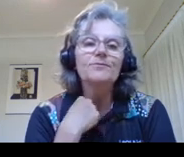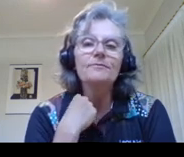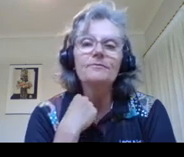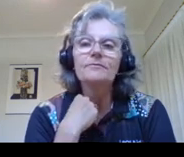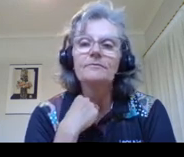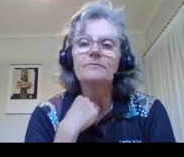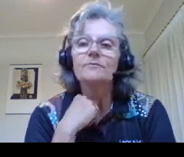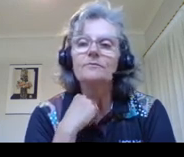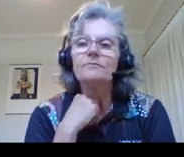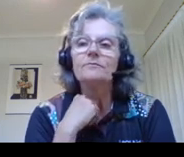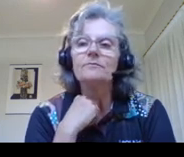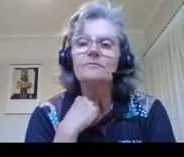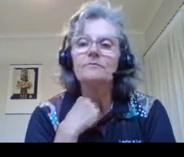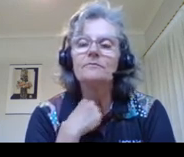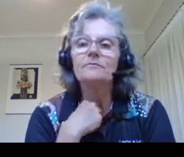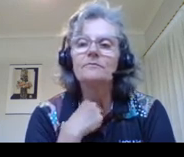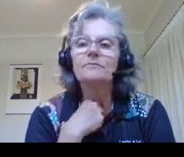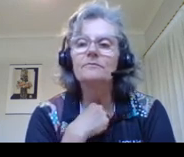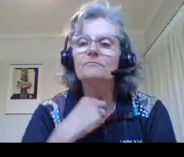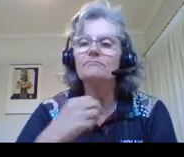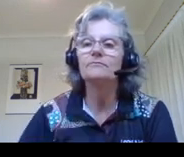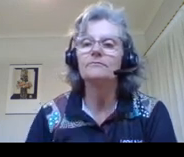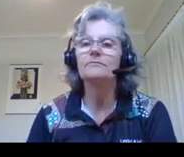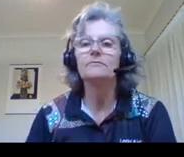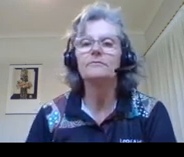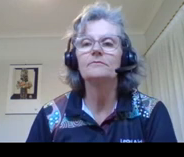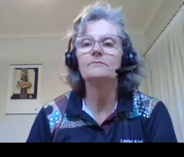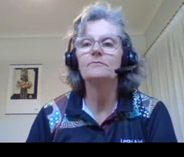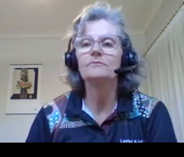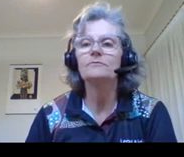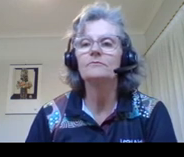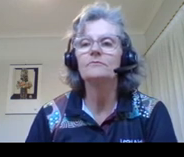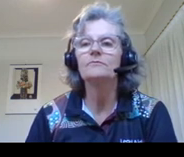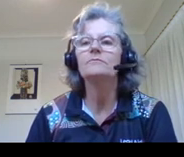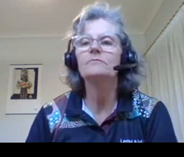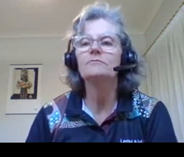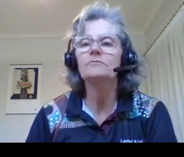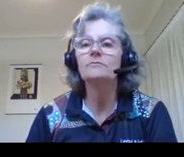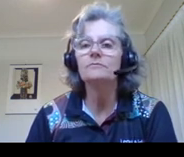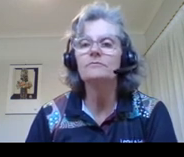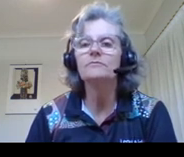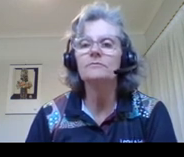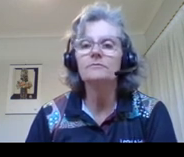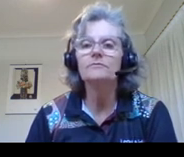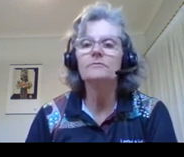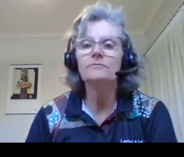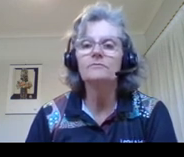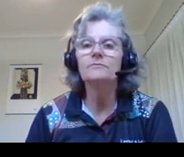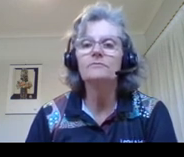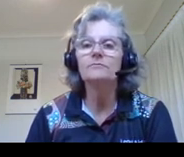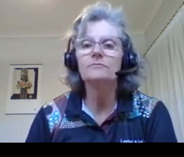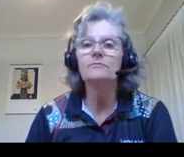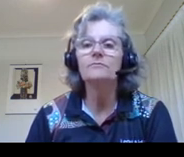yeah oh look I think I’m broadened scams kind of overlap but you know if in doubt